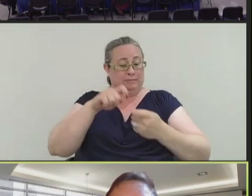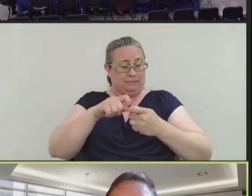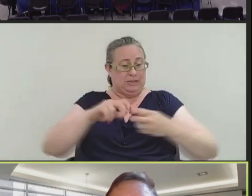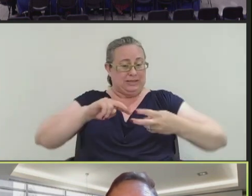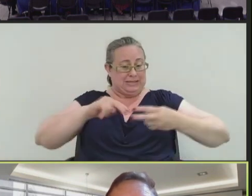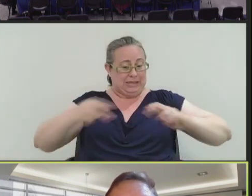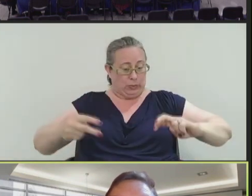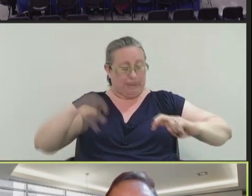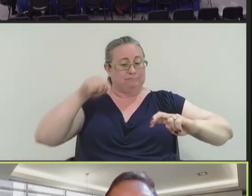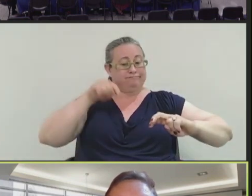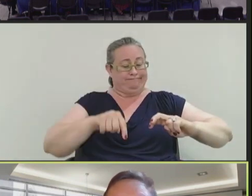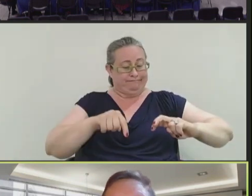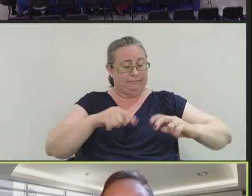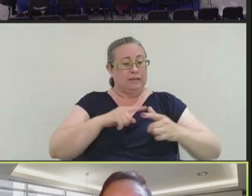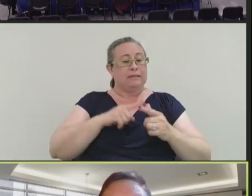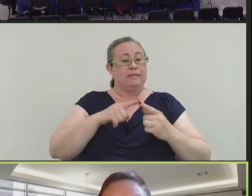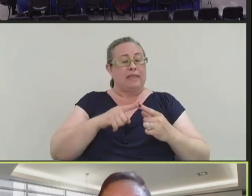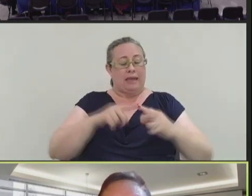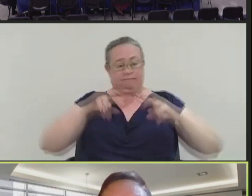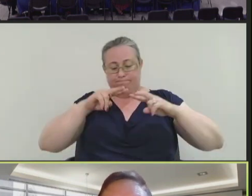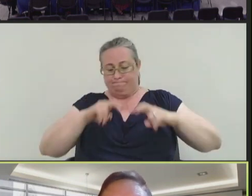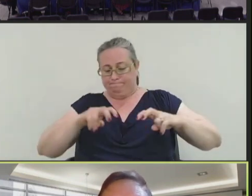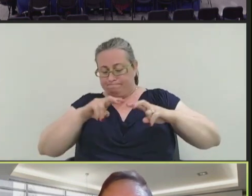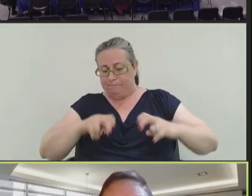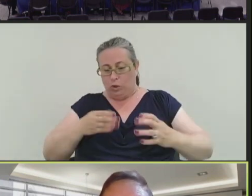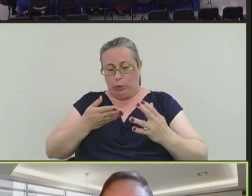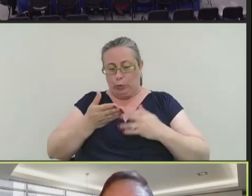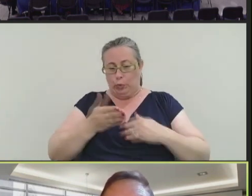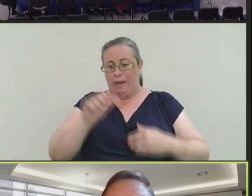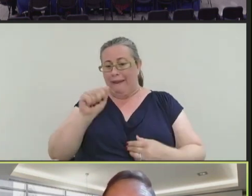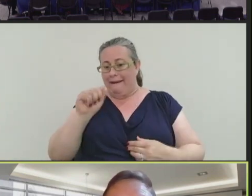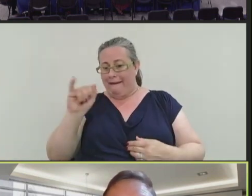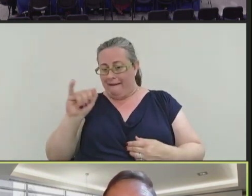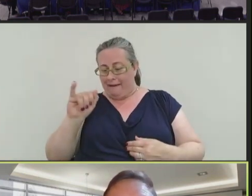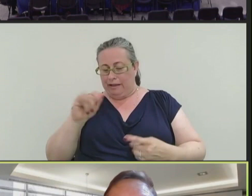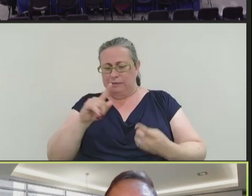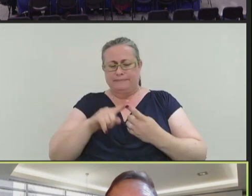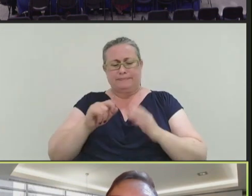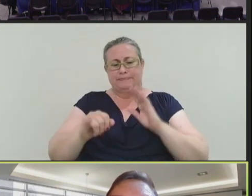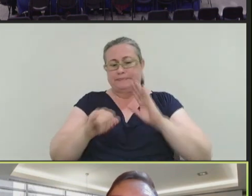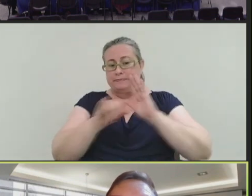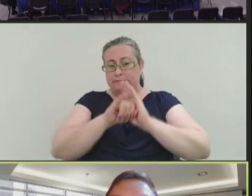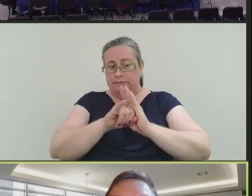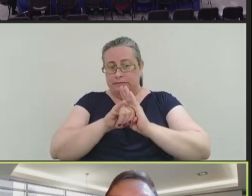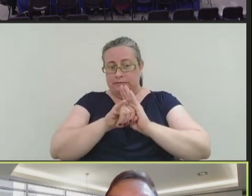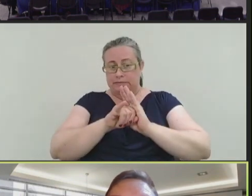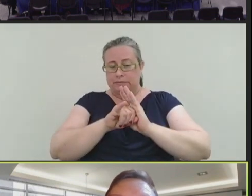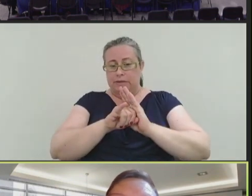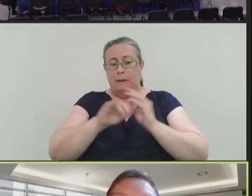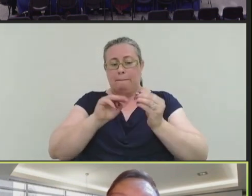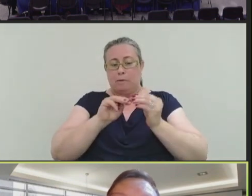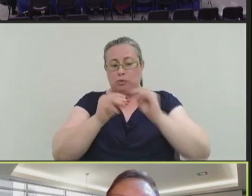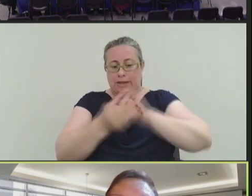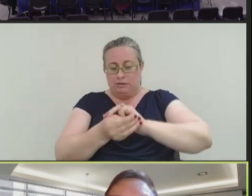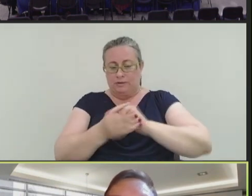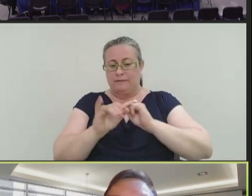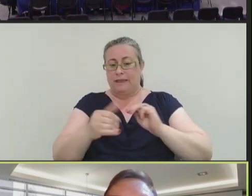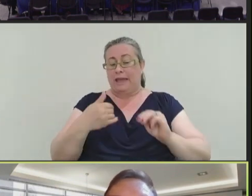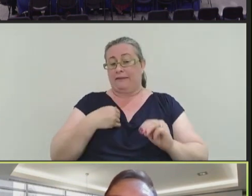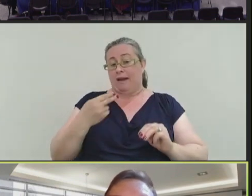are then analyzed through artificial intelligence to identify mutations that have a high likelihood